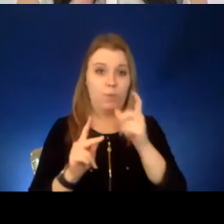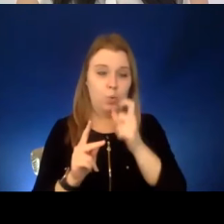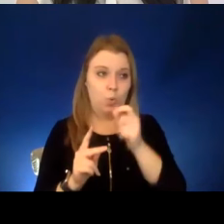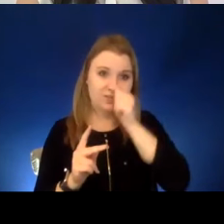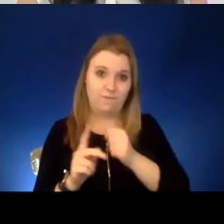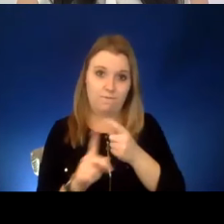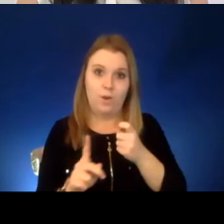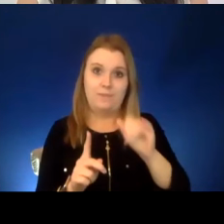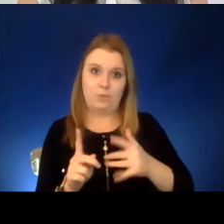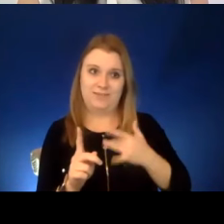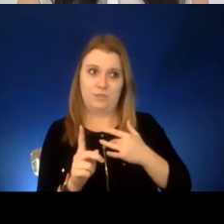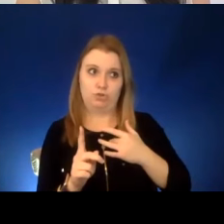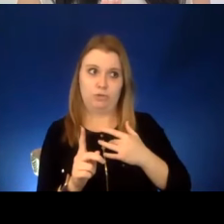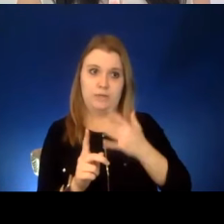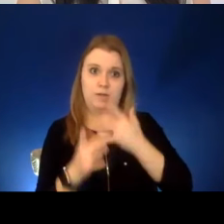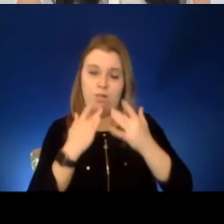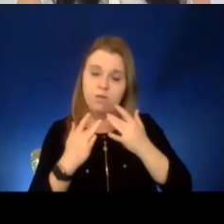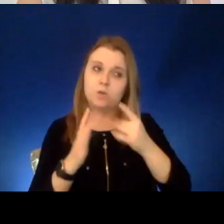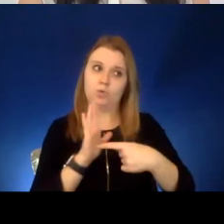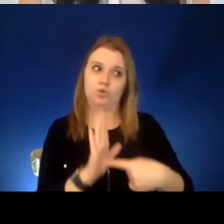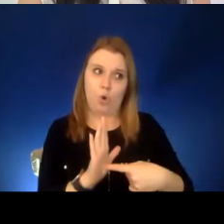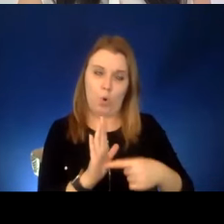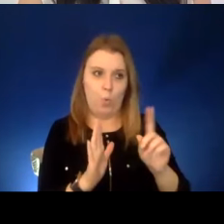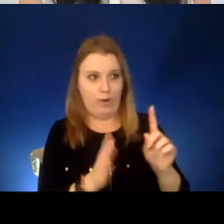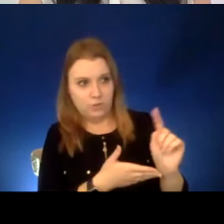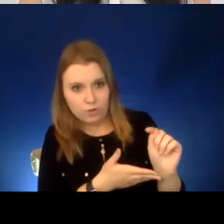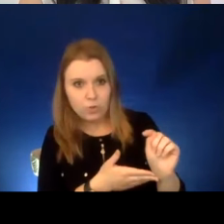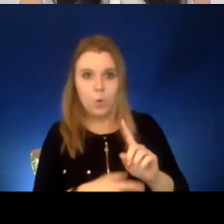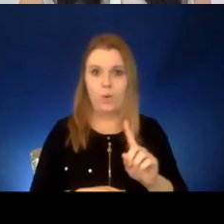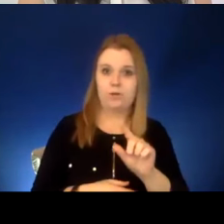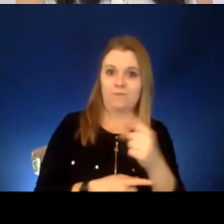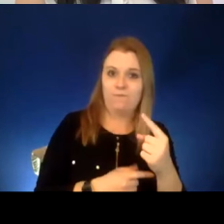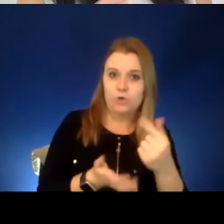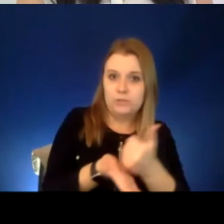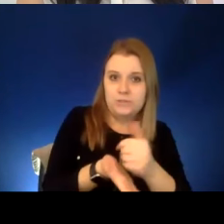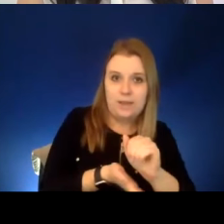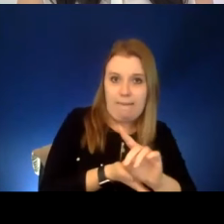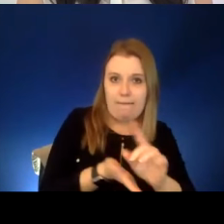You wanna show where the restrooms are and where there might be first aid available. Due to the pandemic,